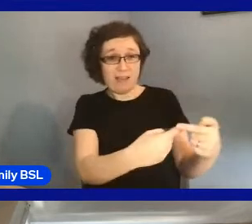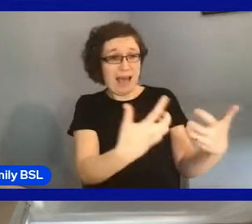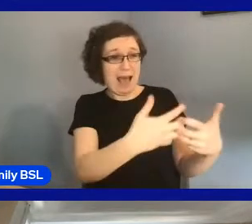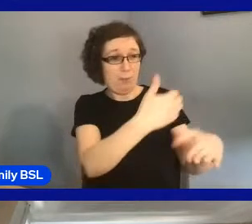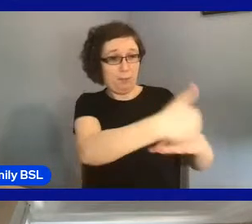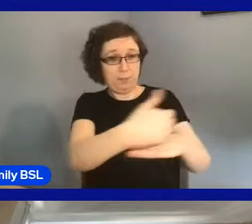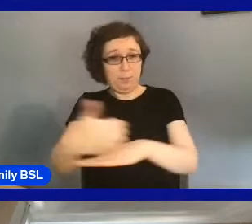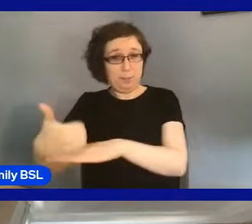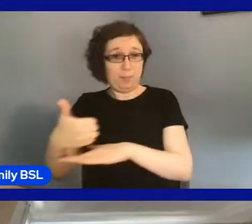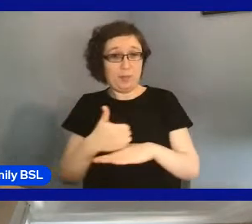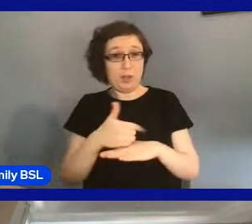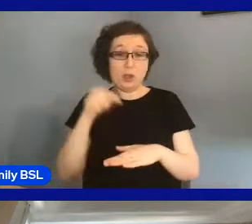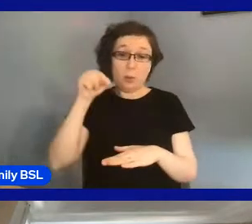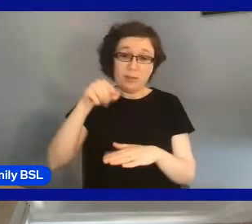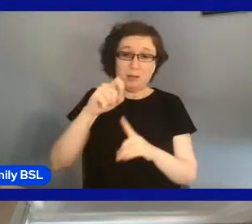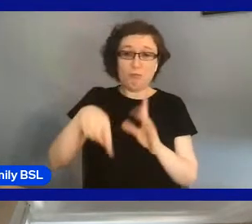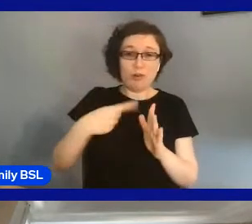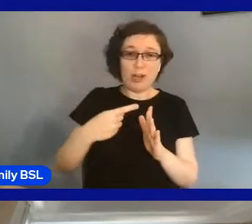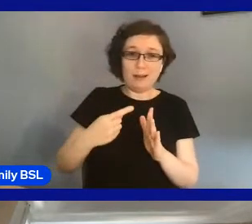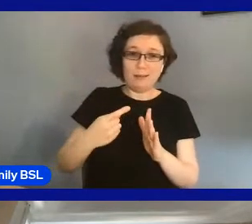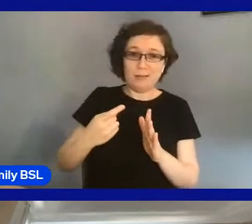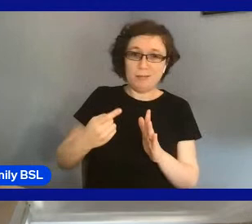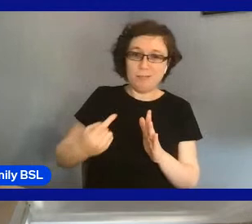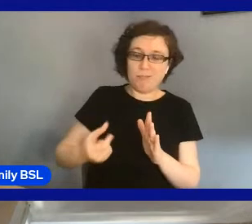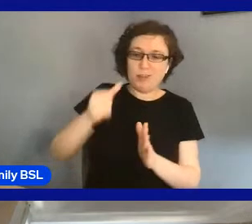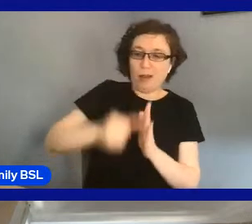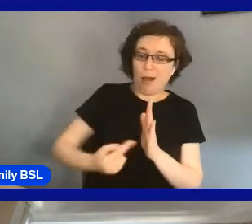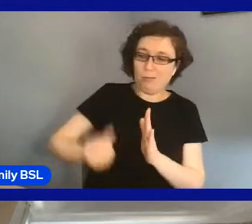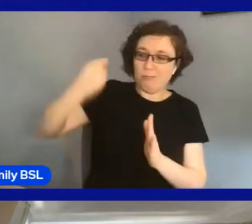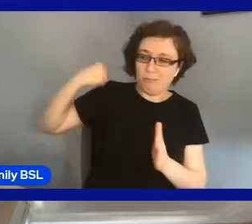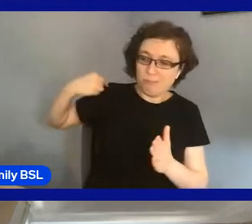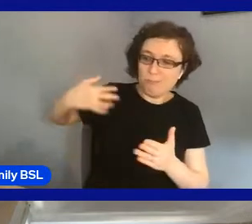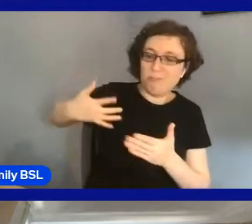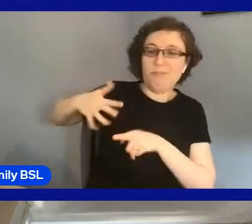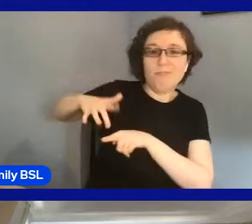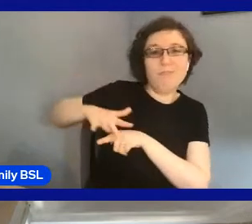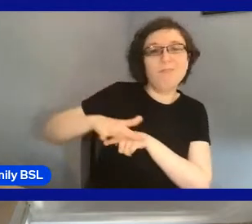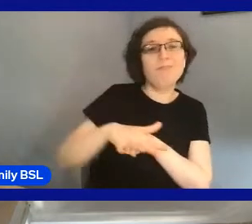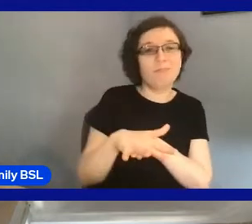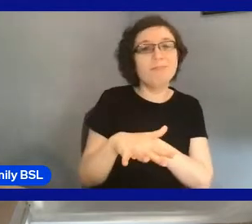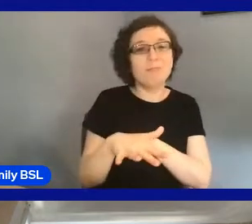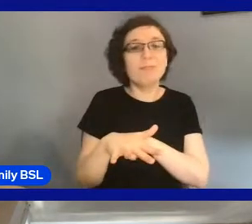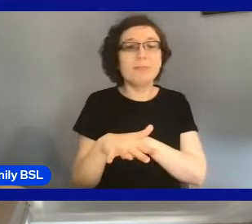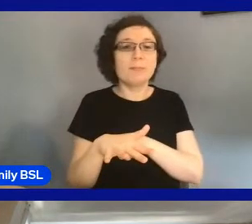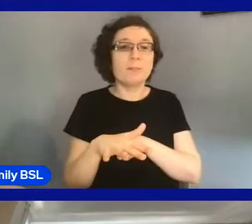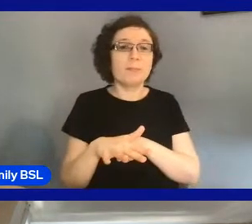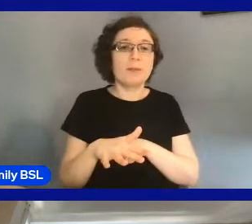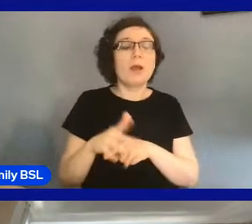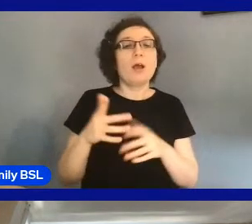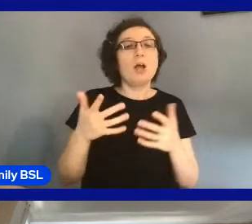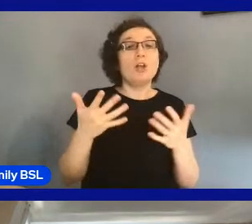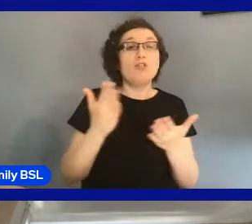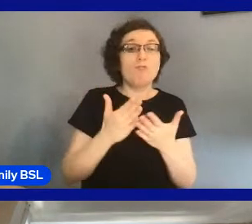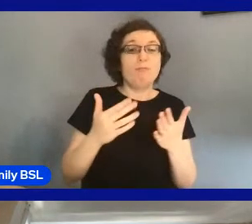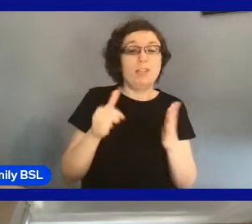the aim was to focus on the city to be nude the city we knew to start with,